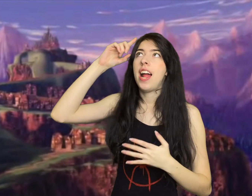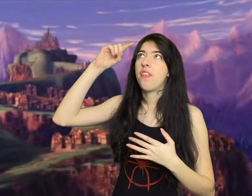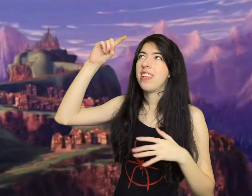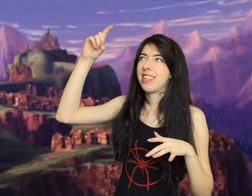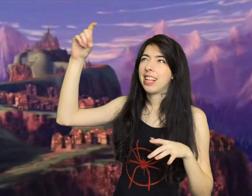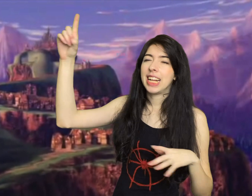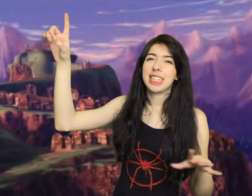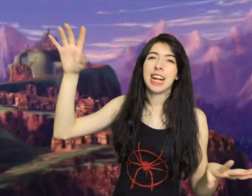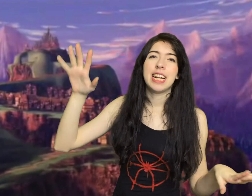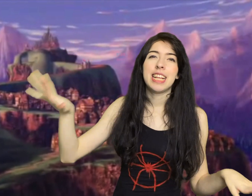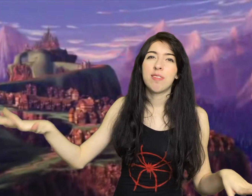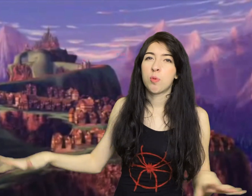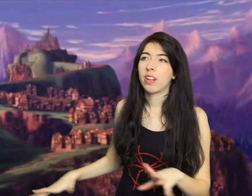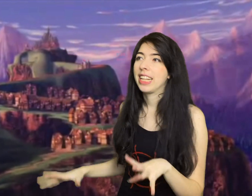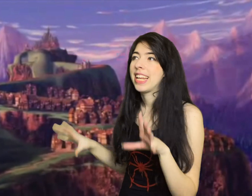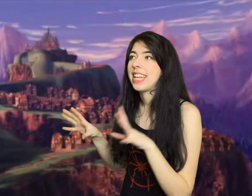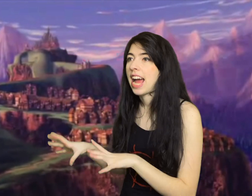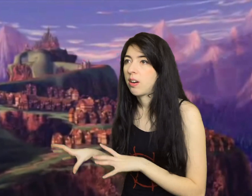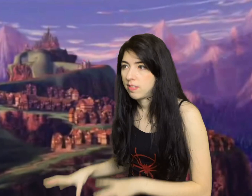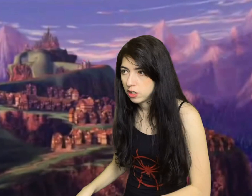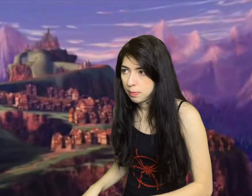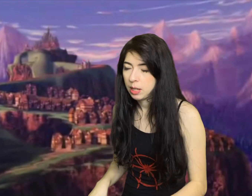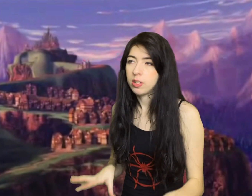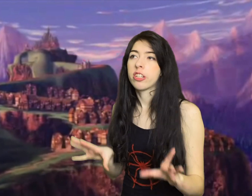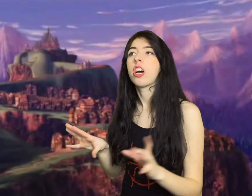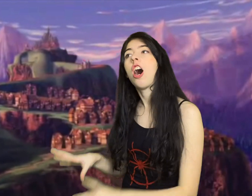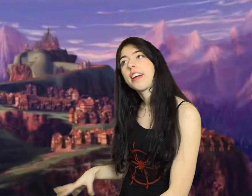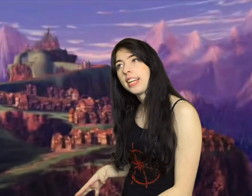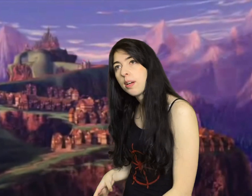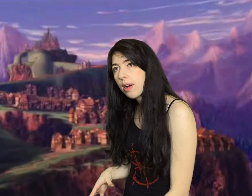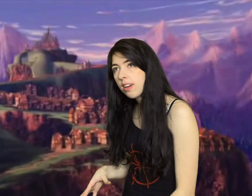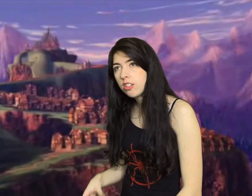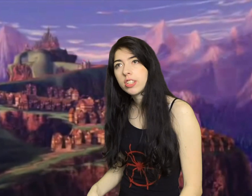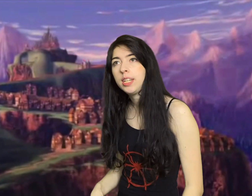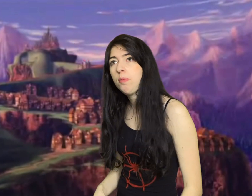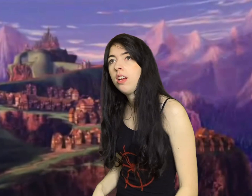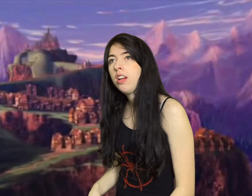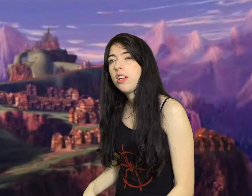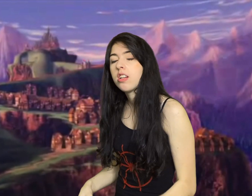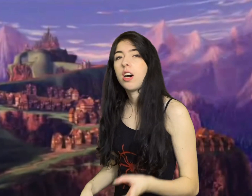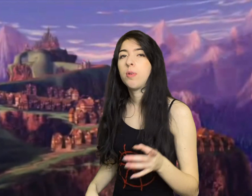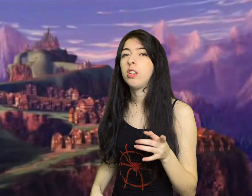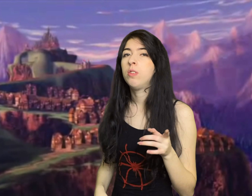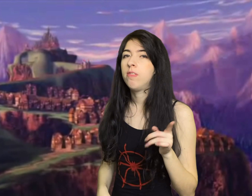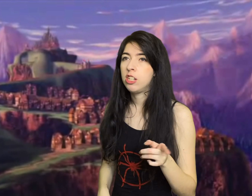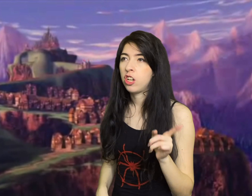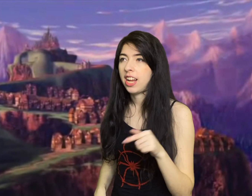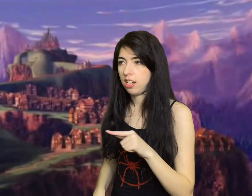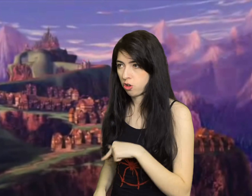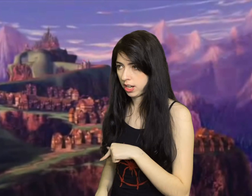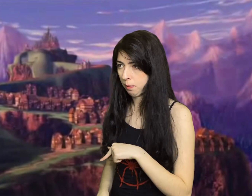and this i like to kind of think of more like the noun of dream like when you're talking about a dream not what you envision in a dream